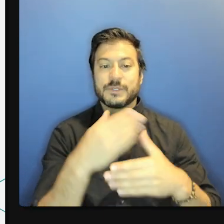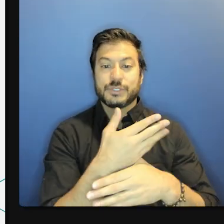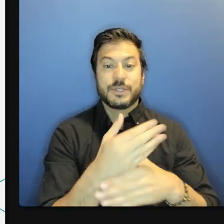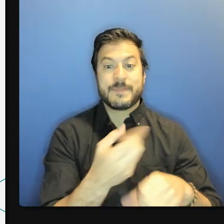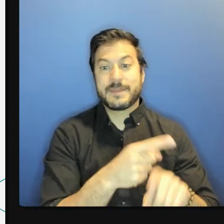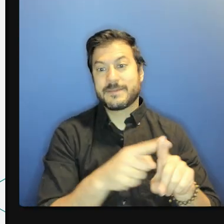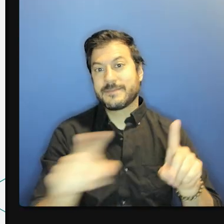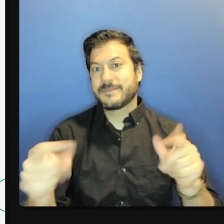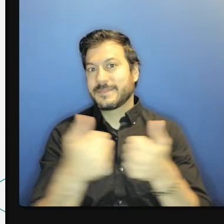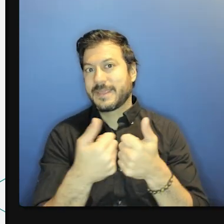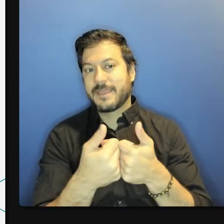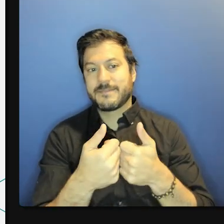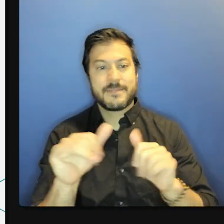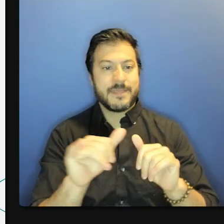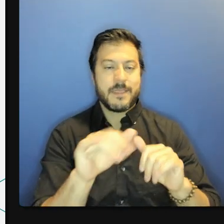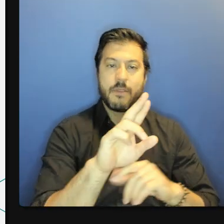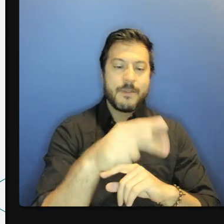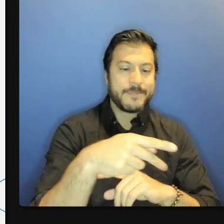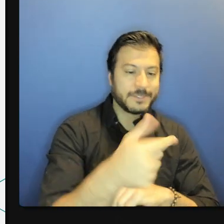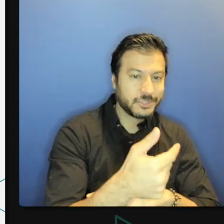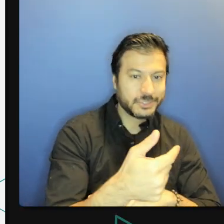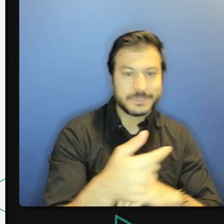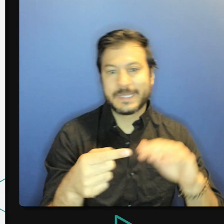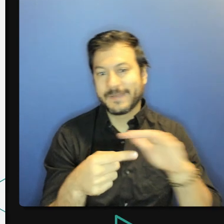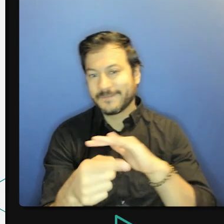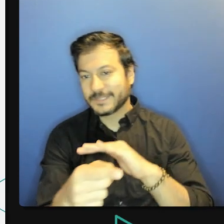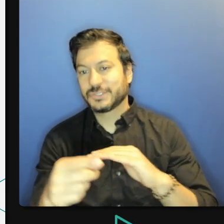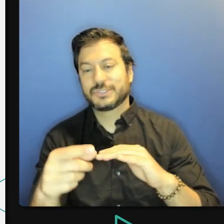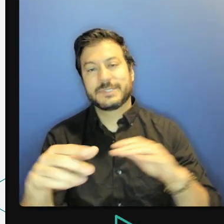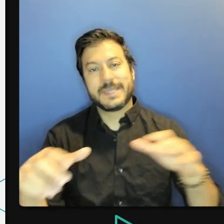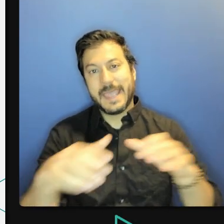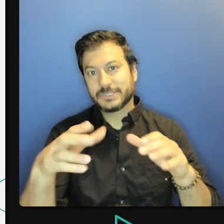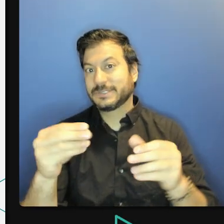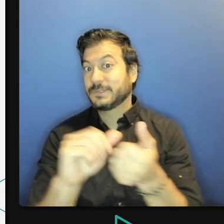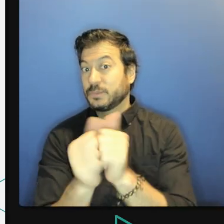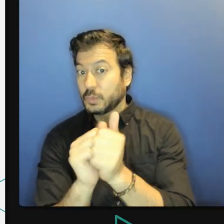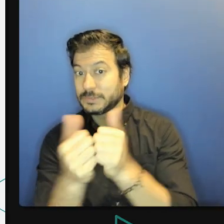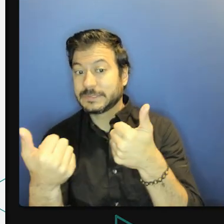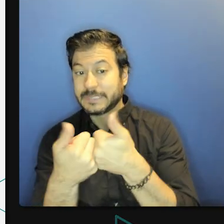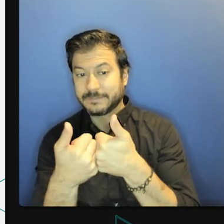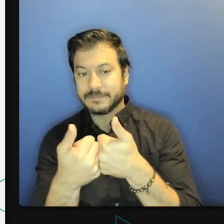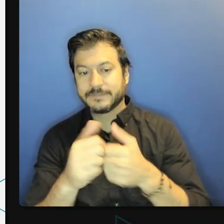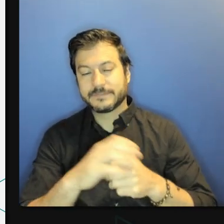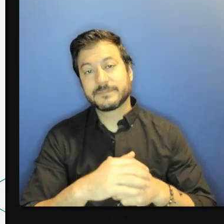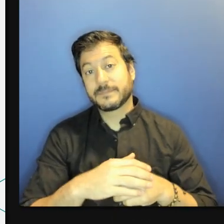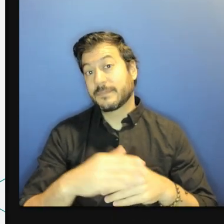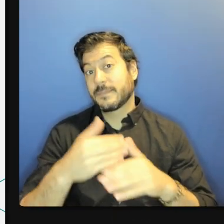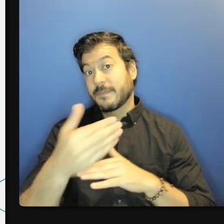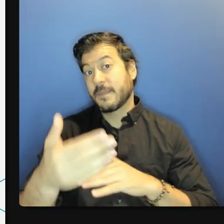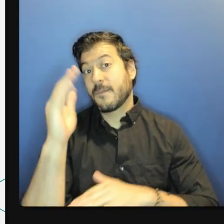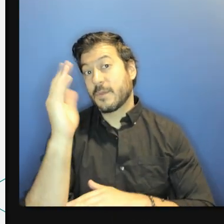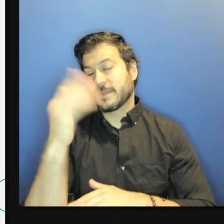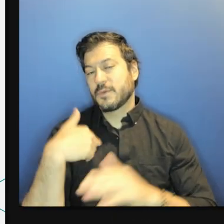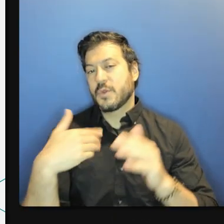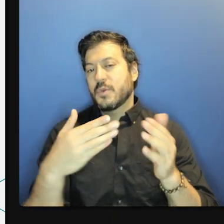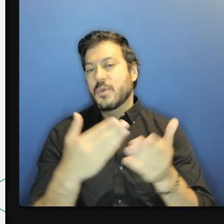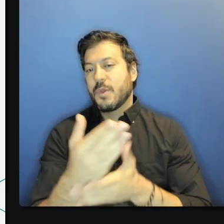shared across many game categories, such as RPG, adventure, action, and sports games. In the following presentation, I will walk you through